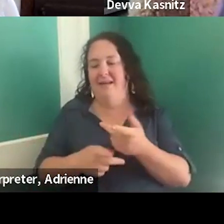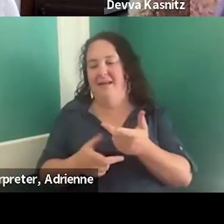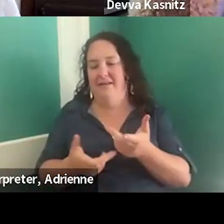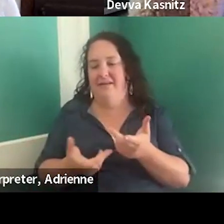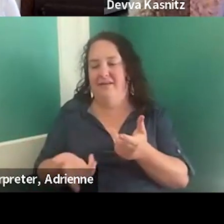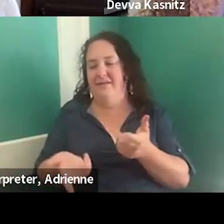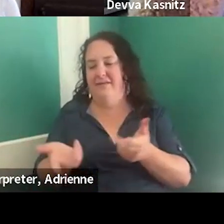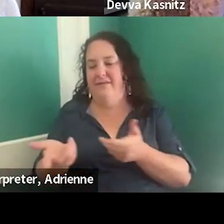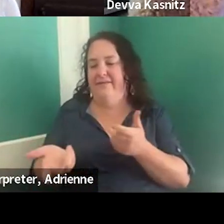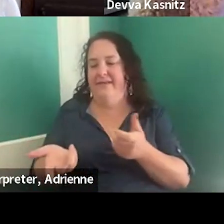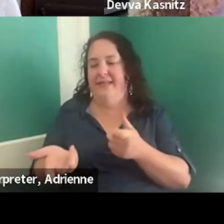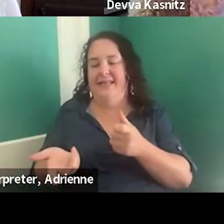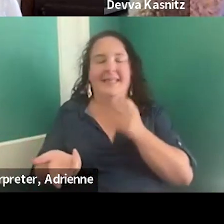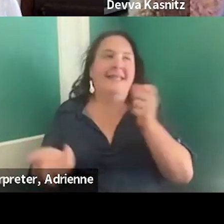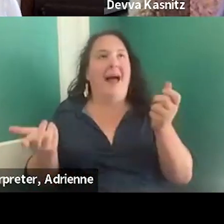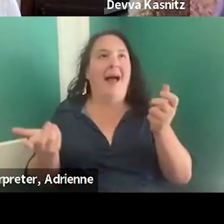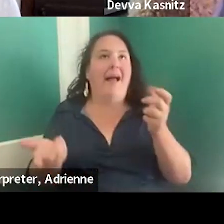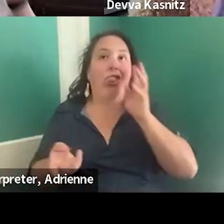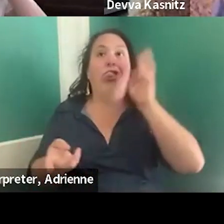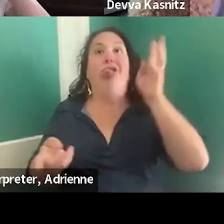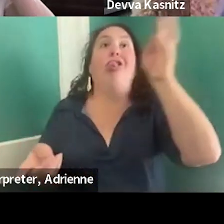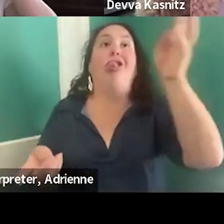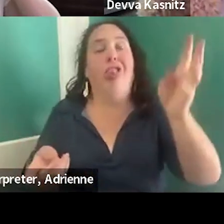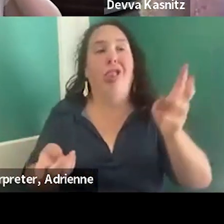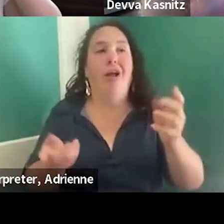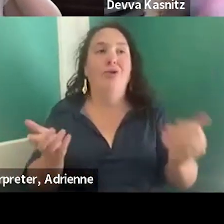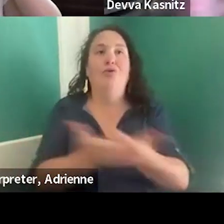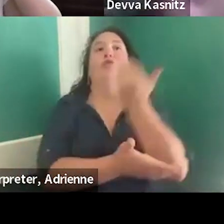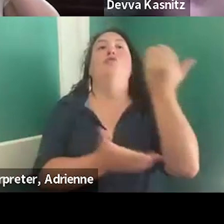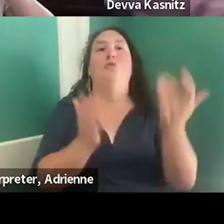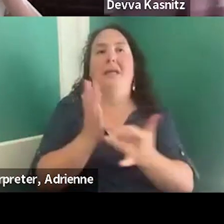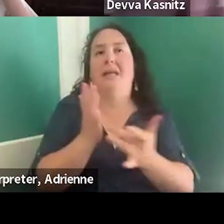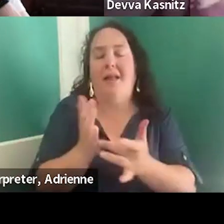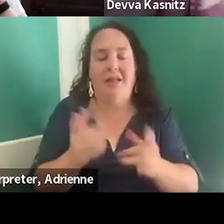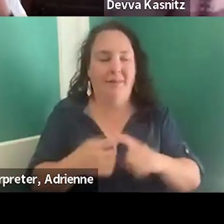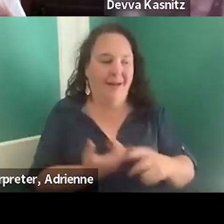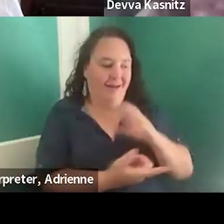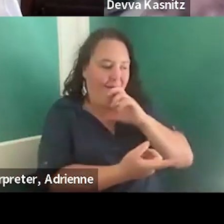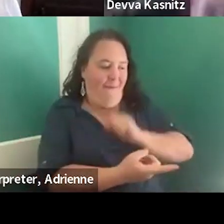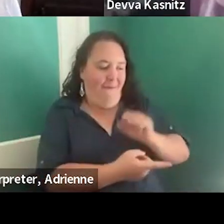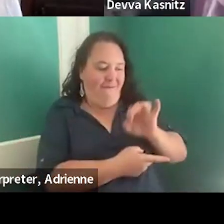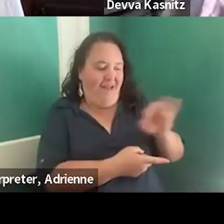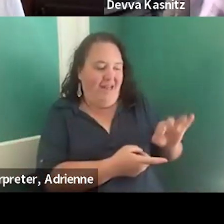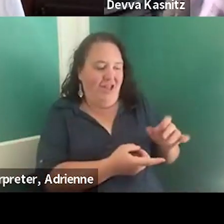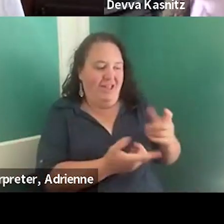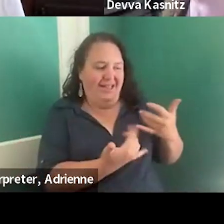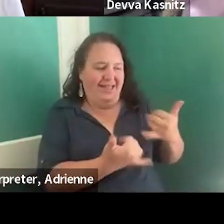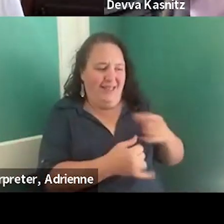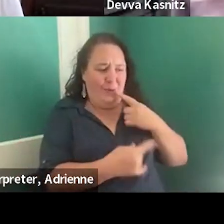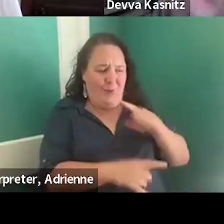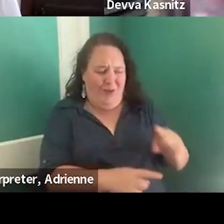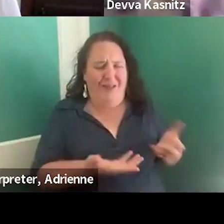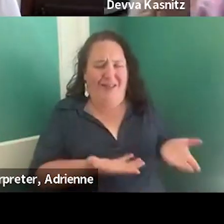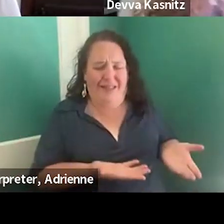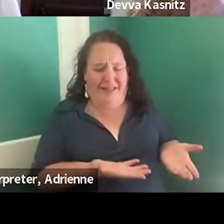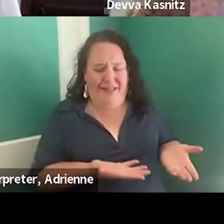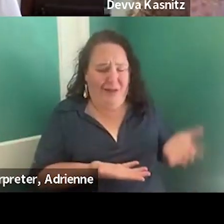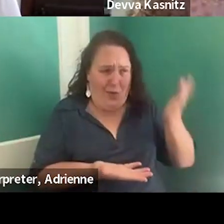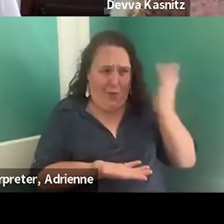It's not anything radical, but so many people resist using perfectly good technologies that really would save them a lot of hassle.